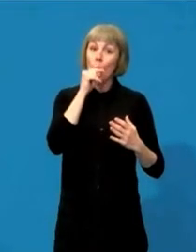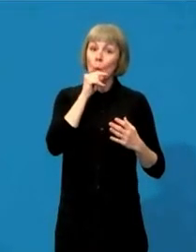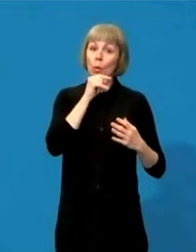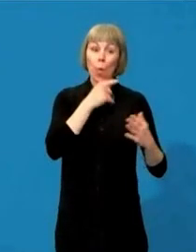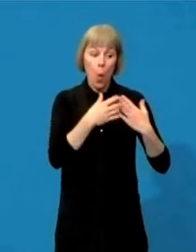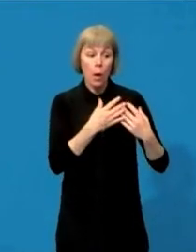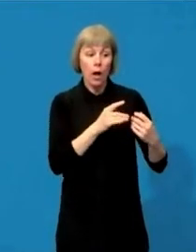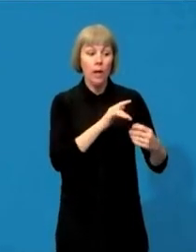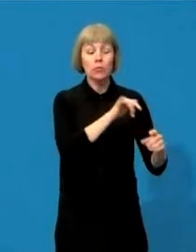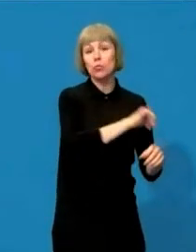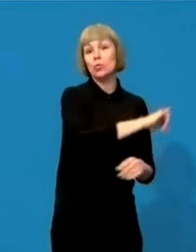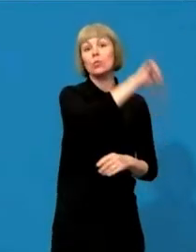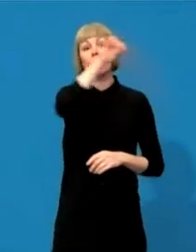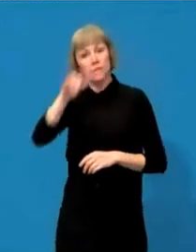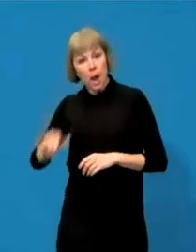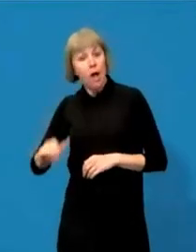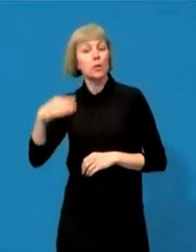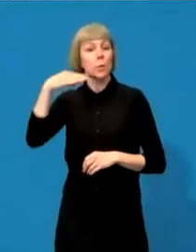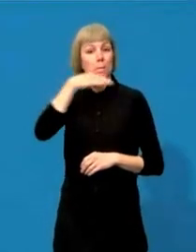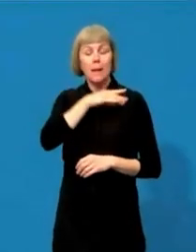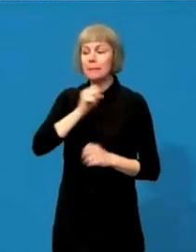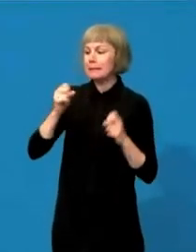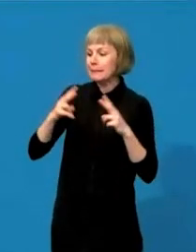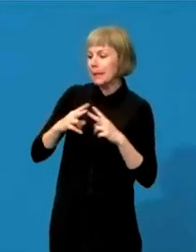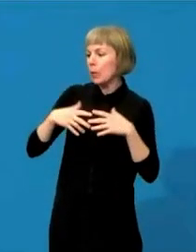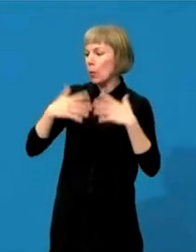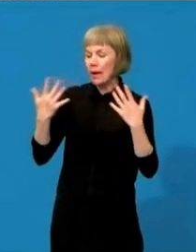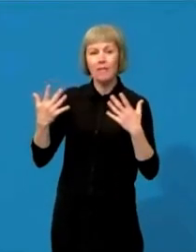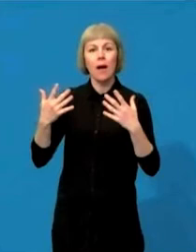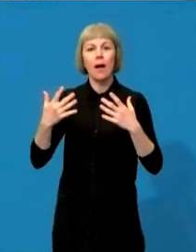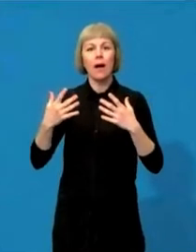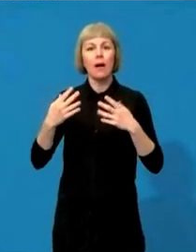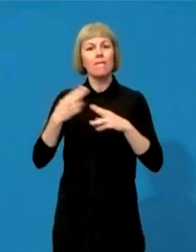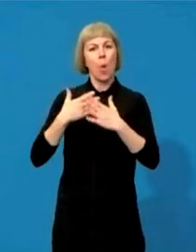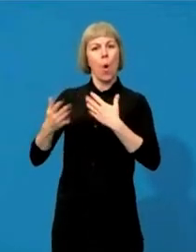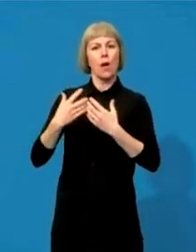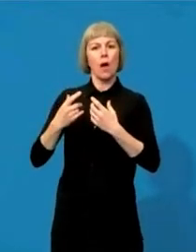at the doorstep, you know, therapists and whatever - or in whatever space. But in Fitzroy Crossing, there are none.